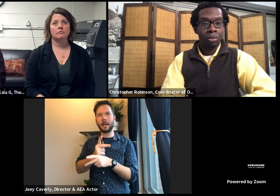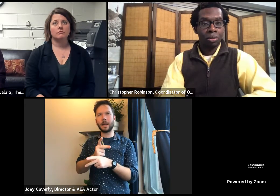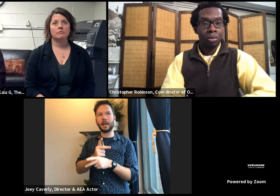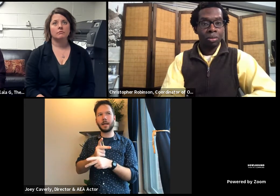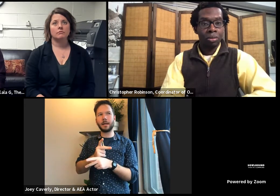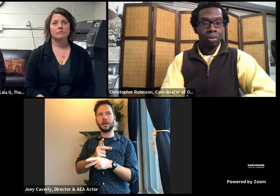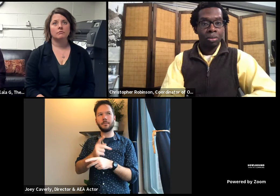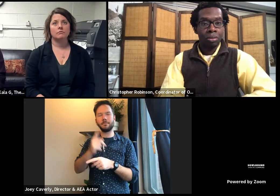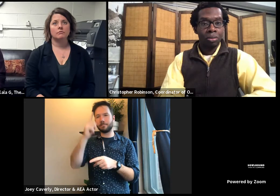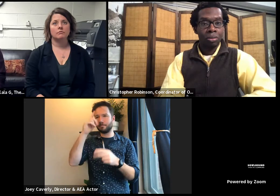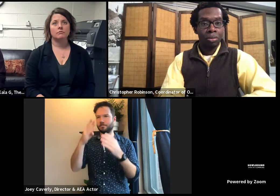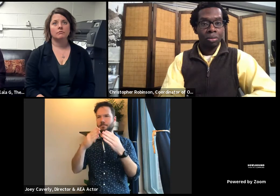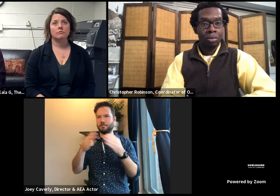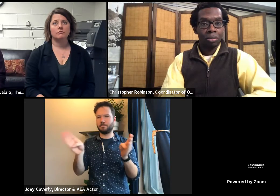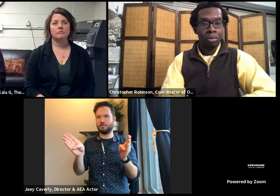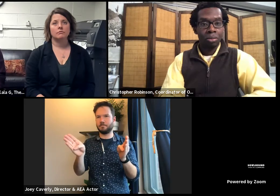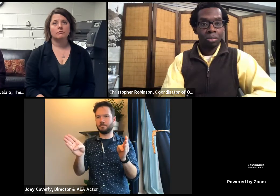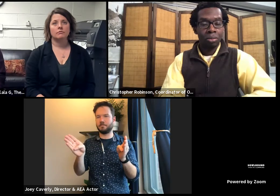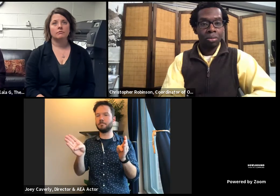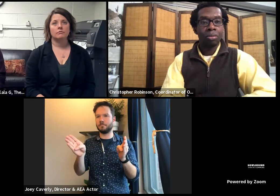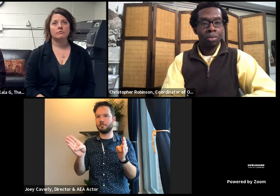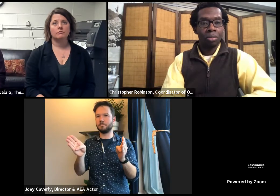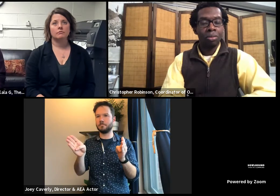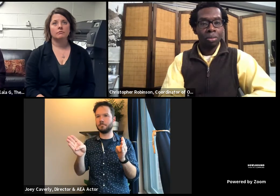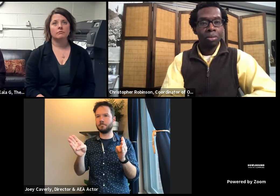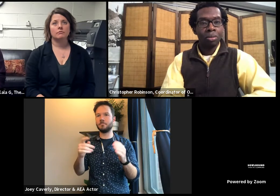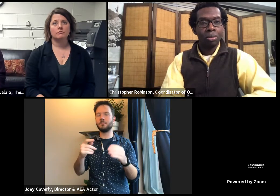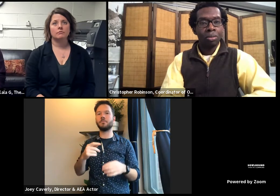When I'm on the job, I ask the theater company to keep an open mind.